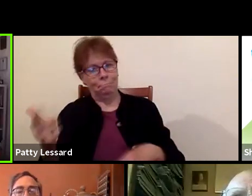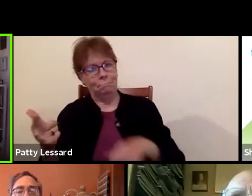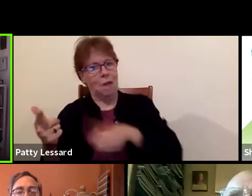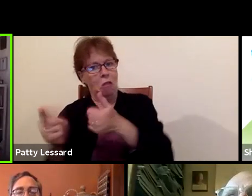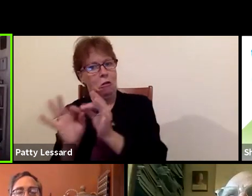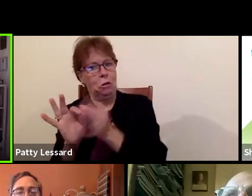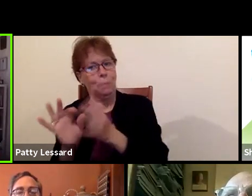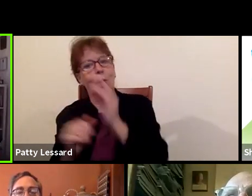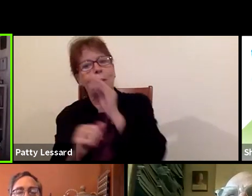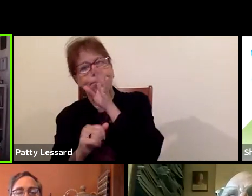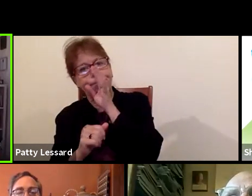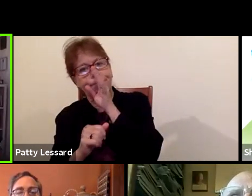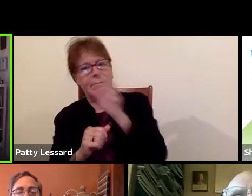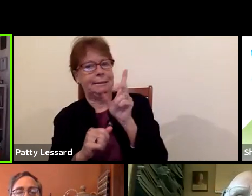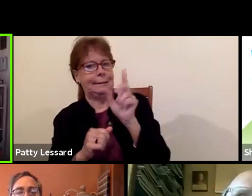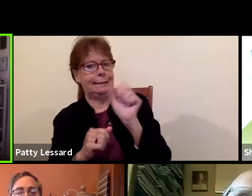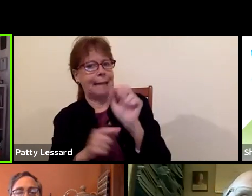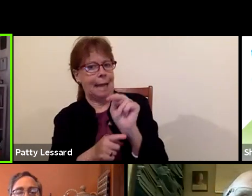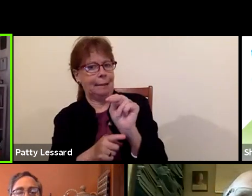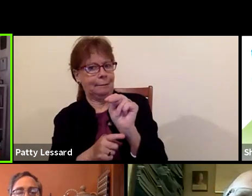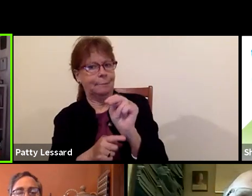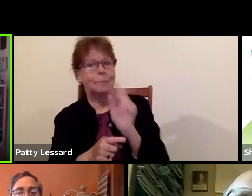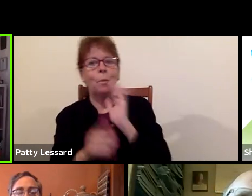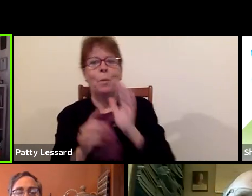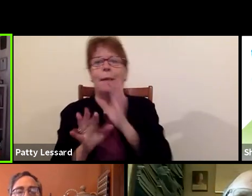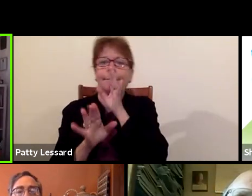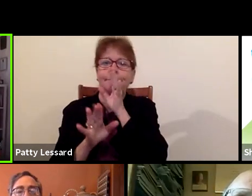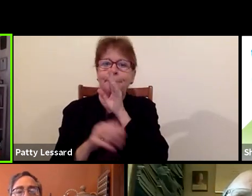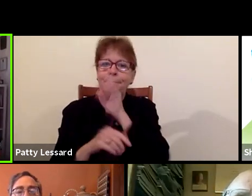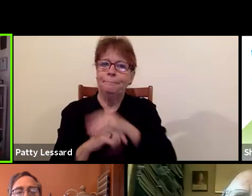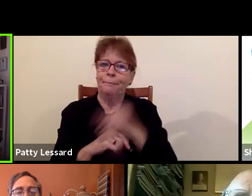signing for himself and you will hear the other interpreter's voice in English.